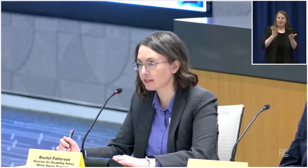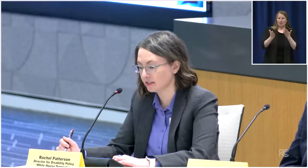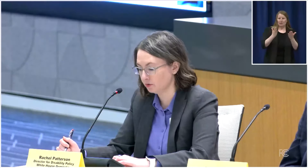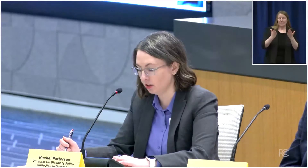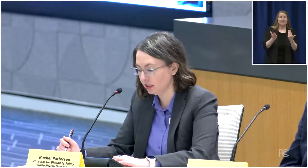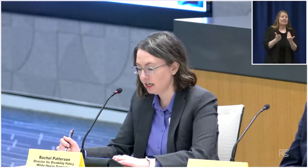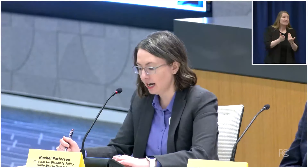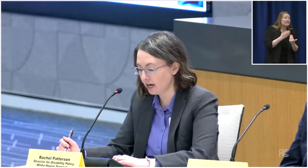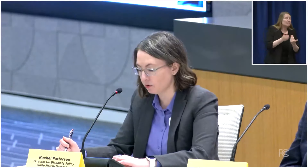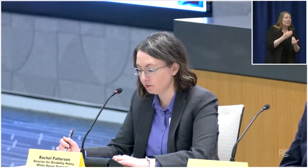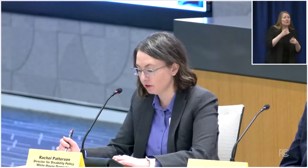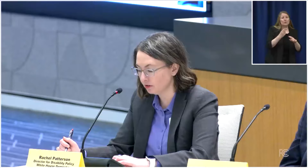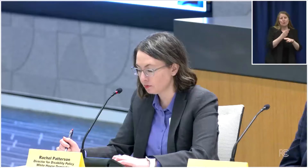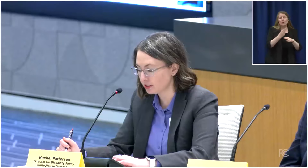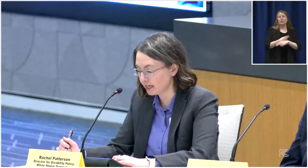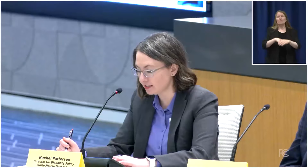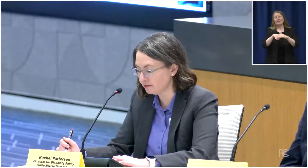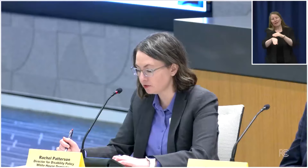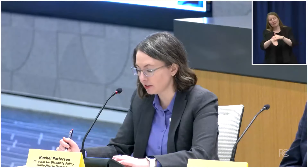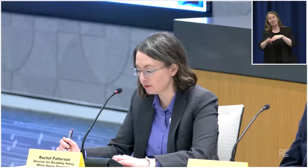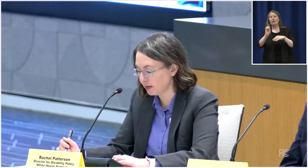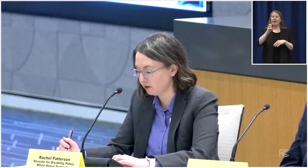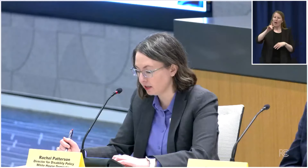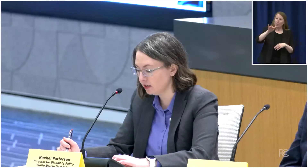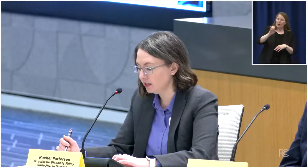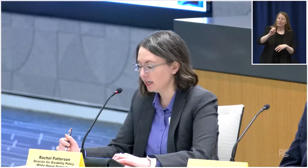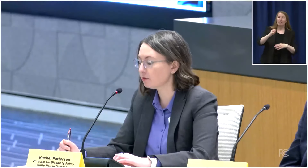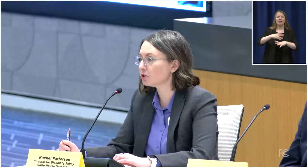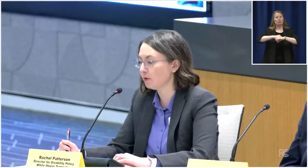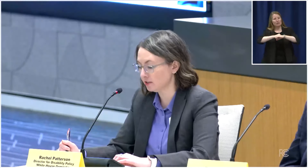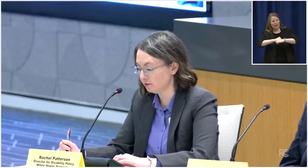SERVE ALL OF THE PEOPLE AND I THINK ACCESSIBILITY IS ABSOLUTELY ESSENTIAL TO THAT.